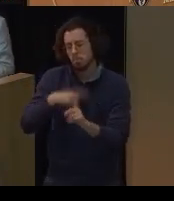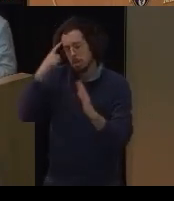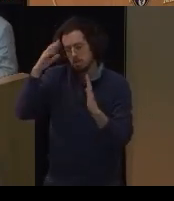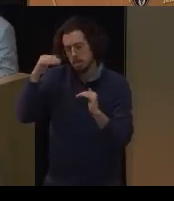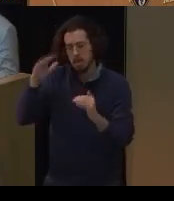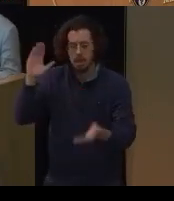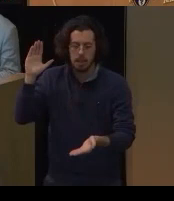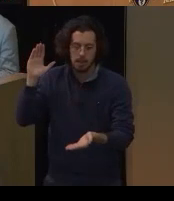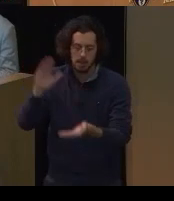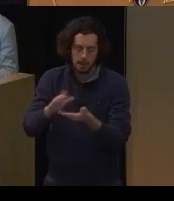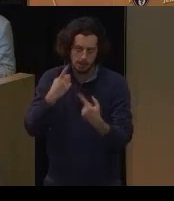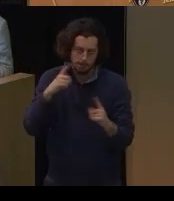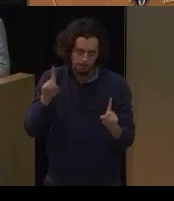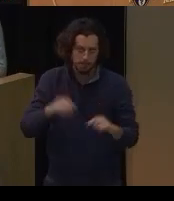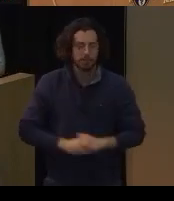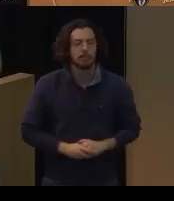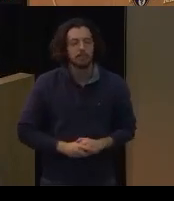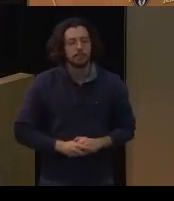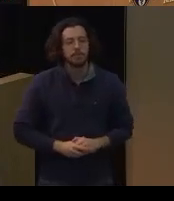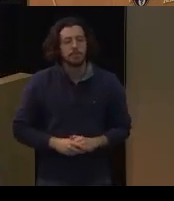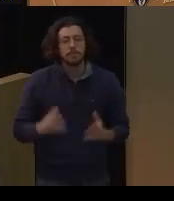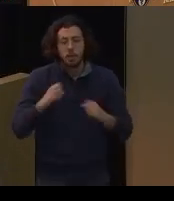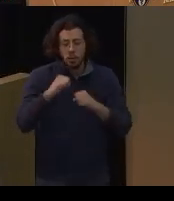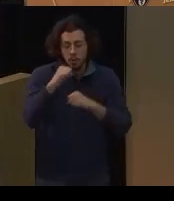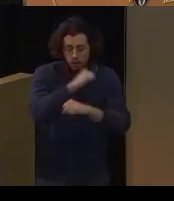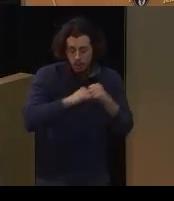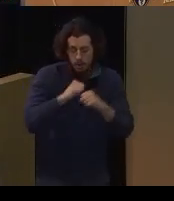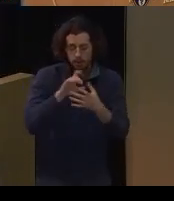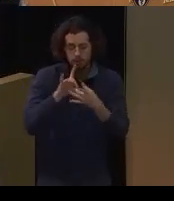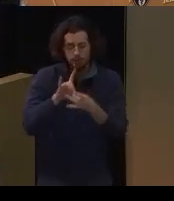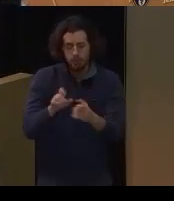okay so for our next question what strategies are associated with volitional control again to